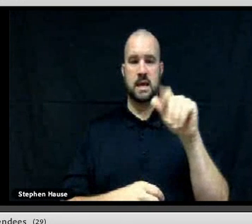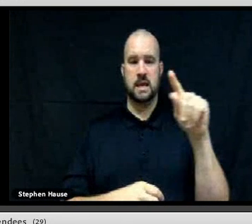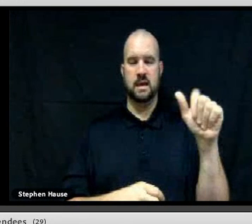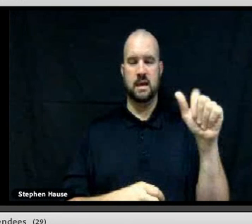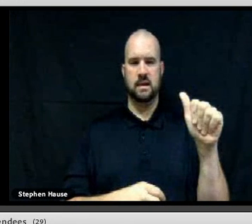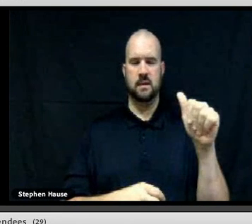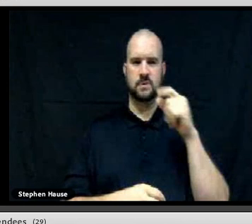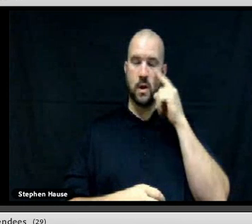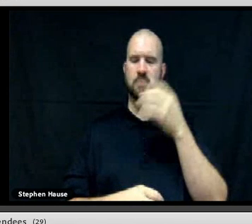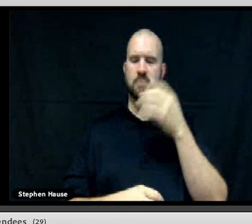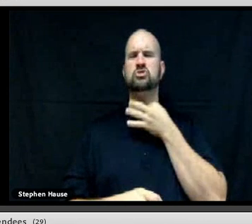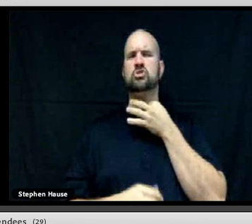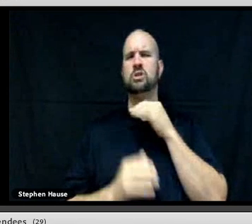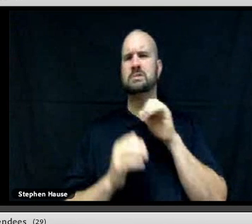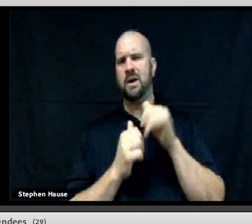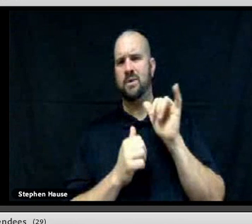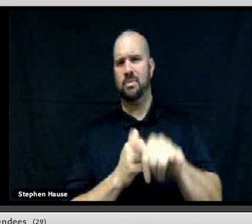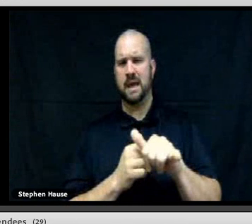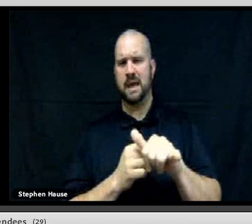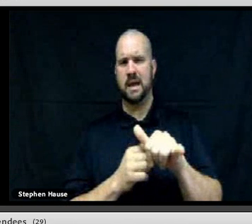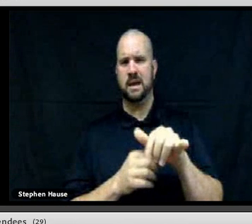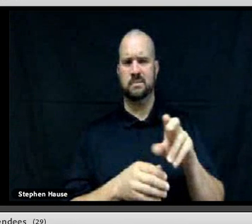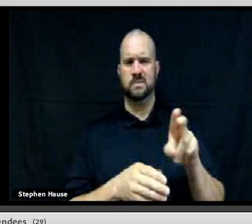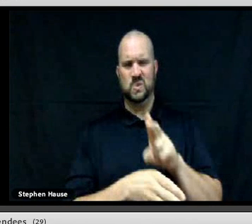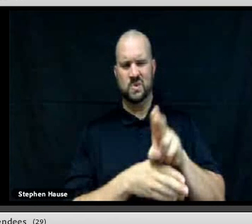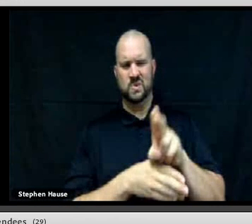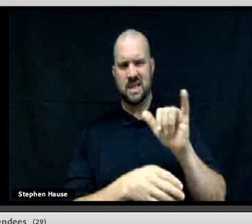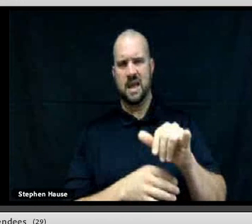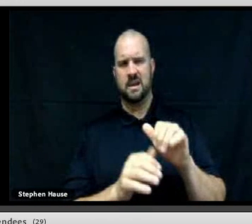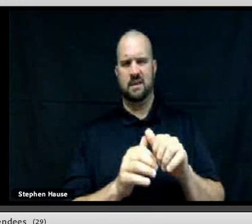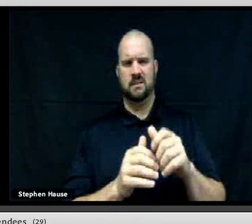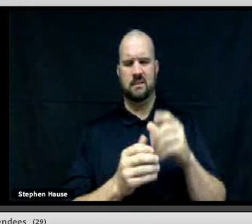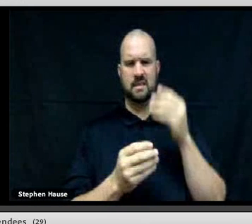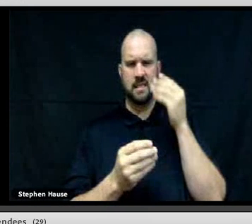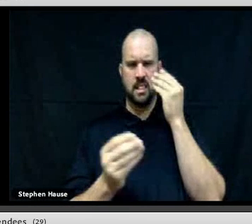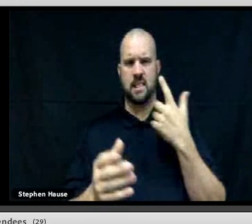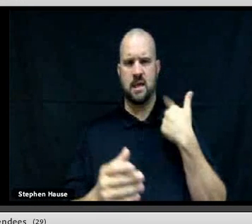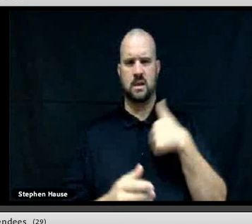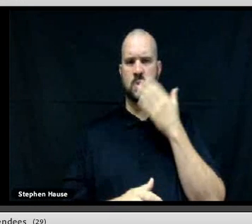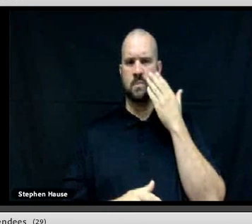your ears and eyes open on that one, I would be interested in more information.